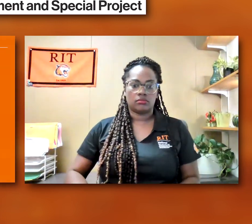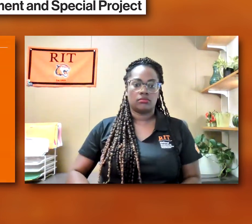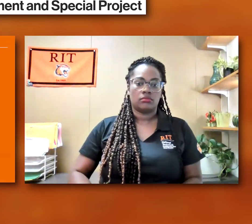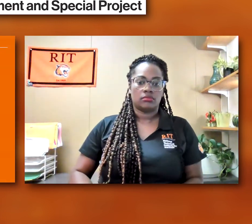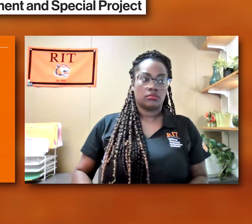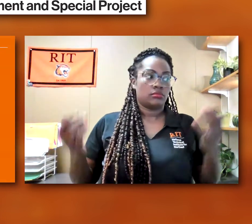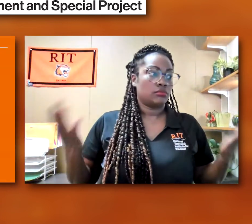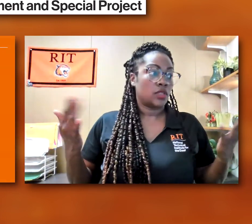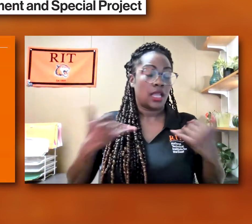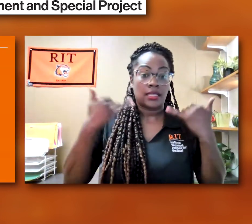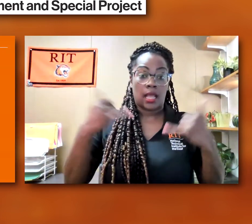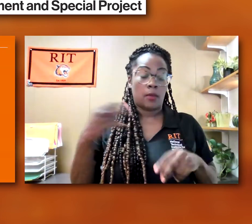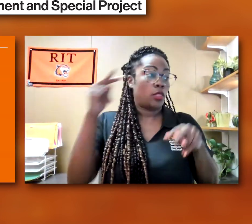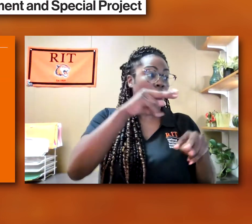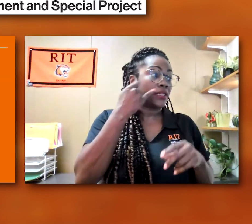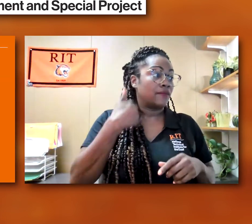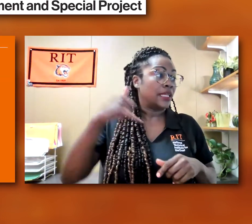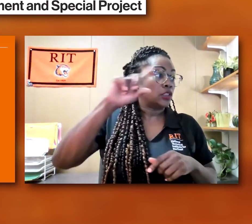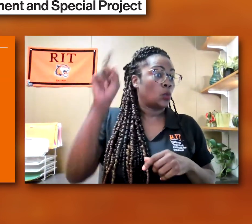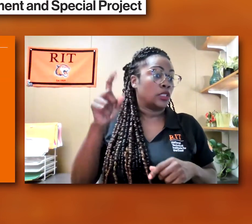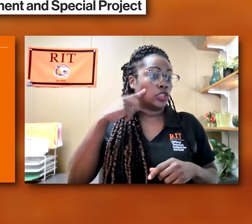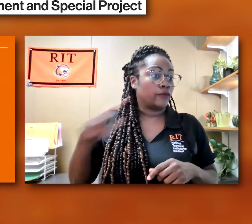to answer them if you could type them in the Q&A.